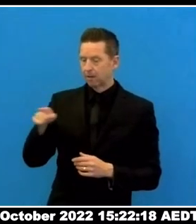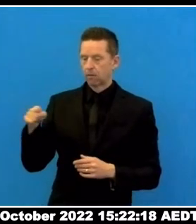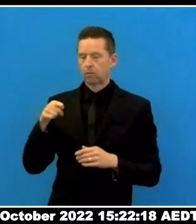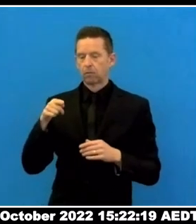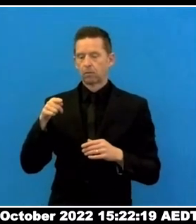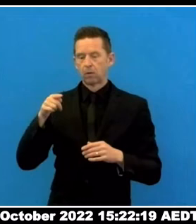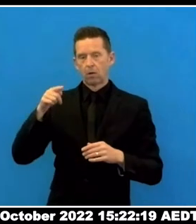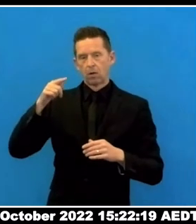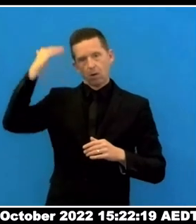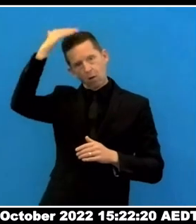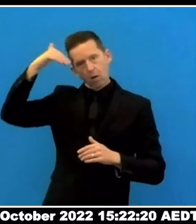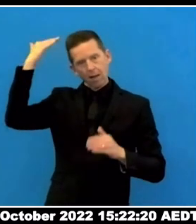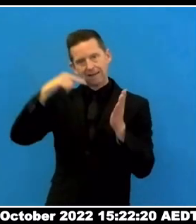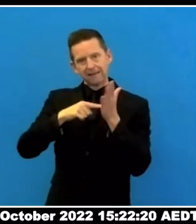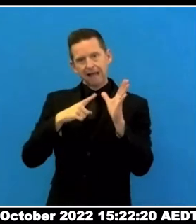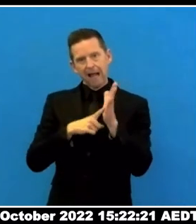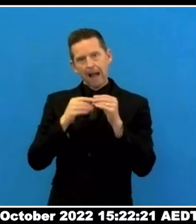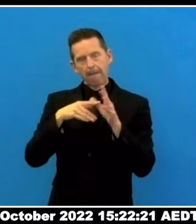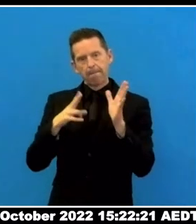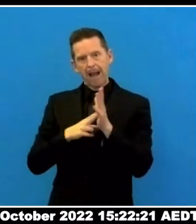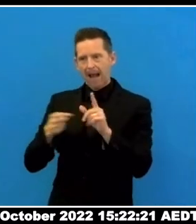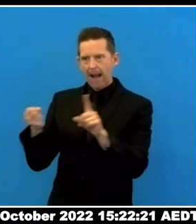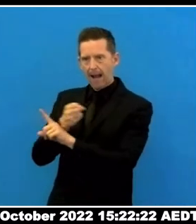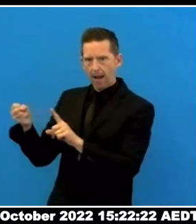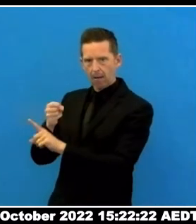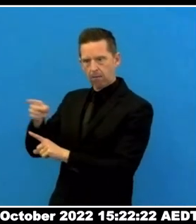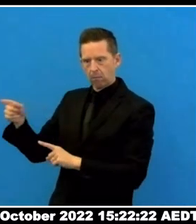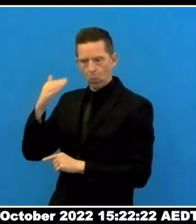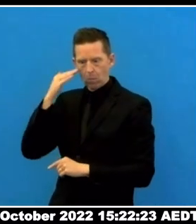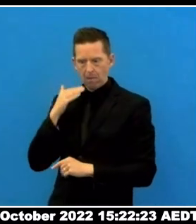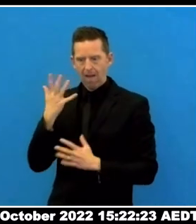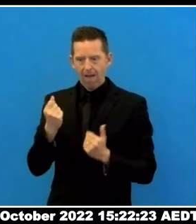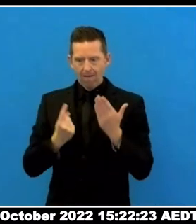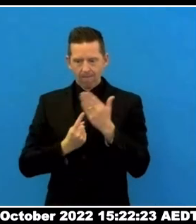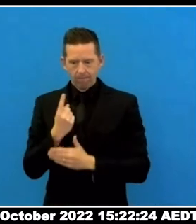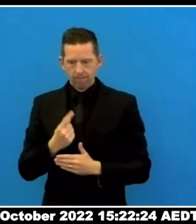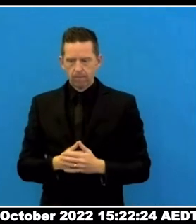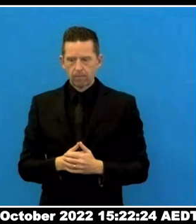As my childhood, I have been presenting being a boy outside